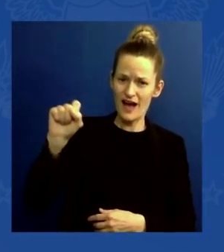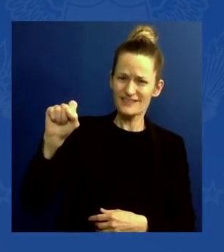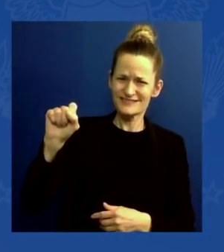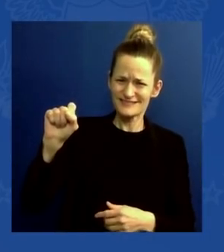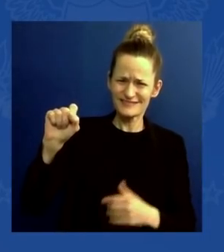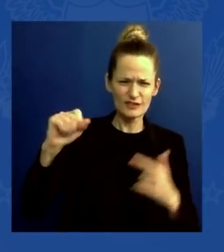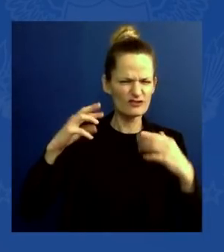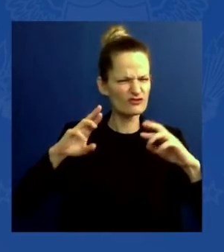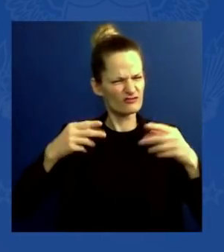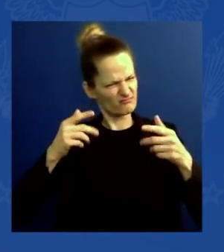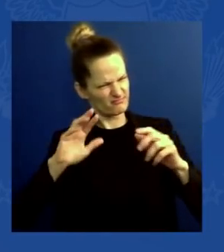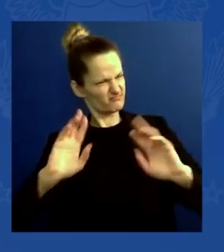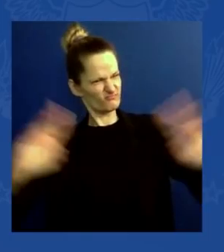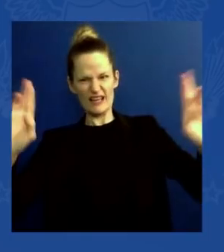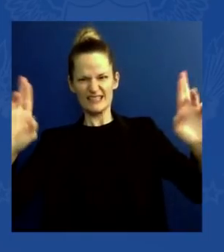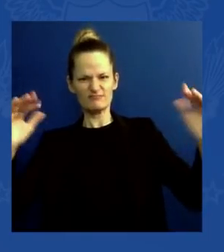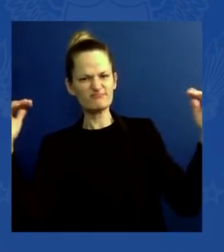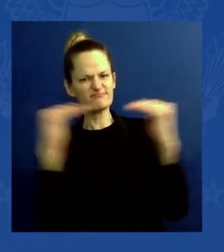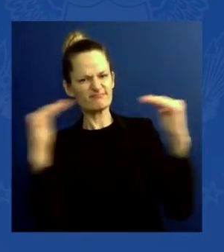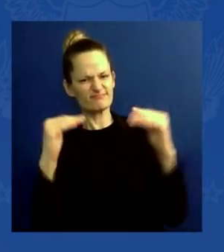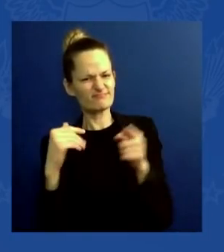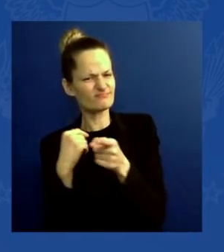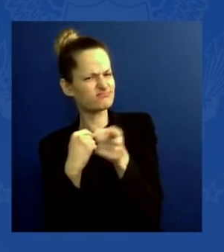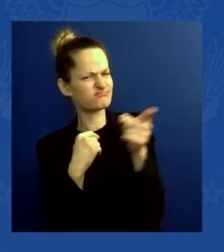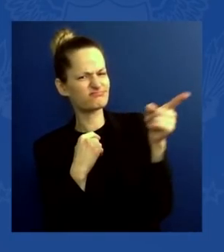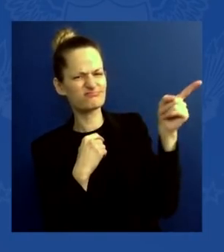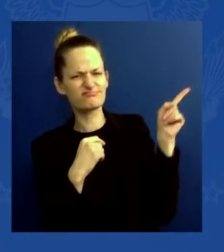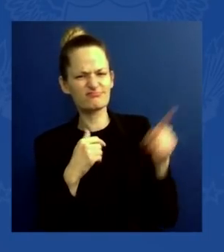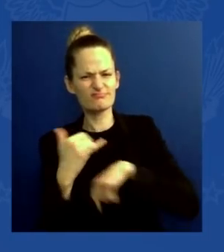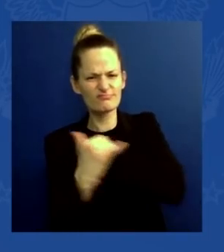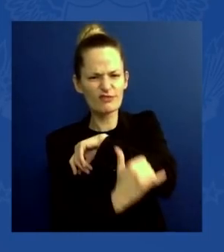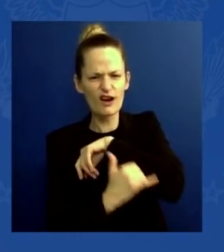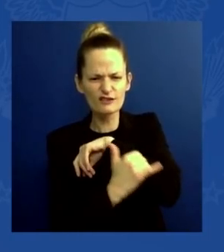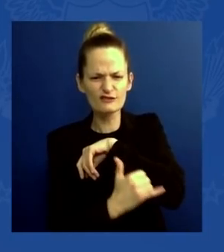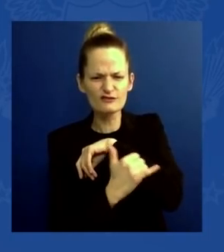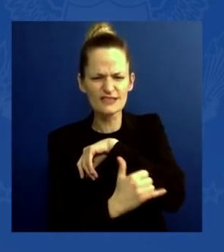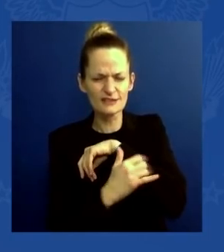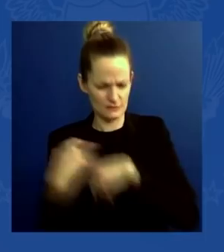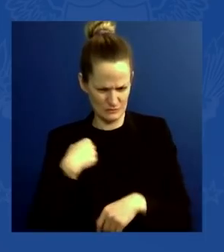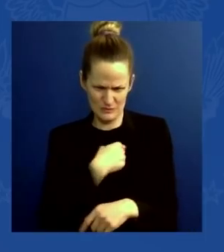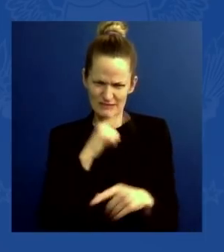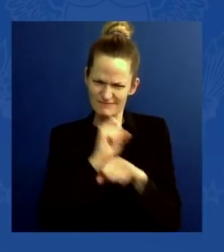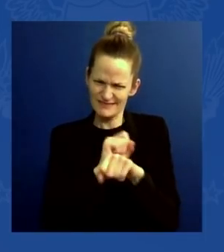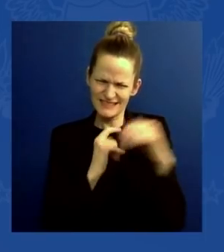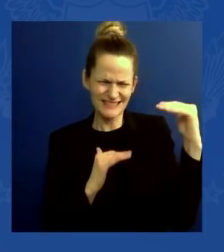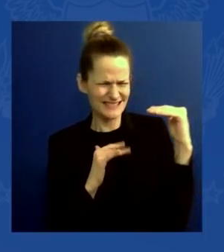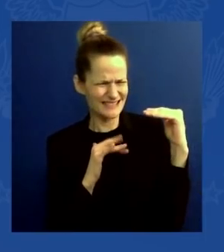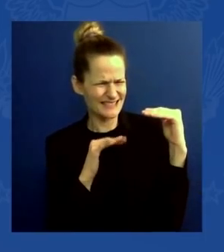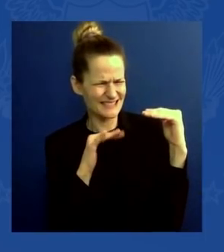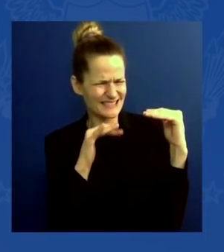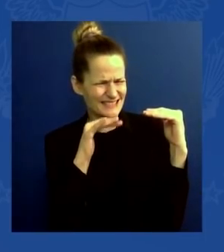It's going to create more jobs –- good-paying jobs, union jobs that can't be outsourced –-